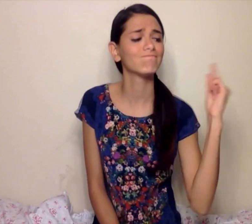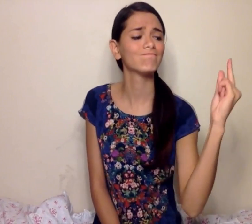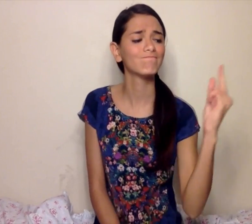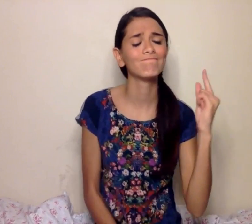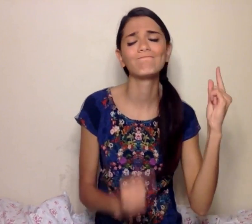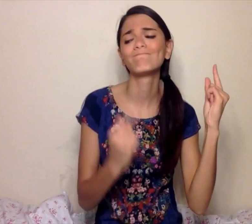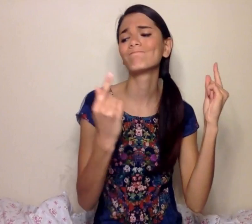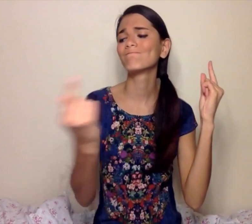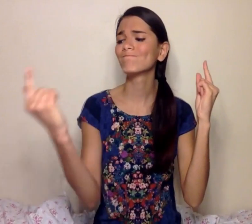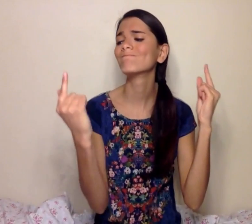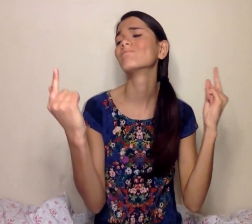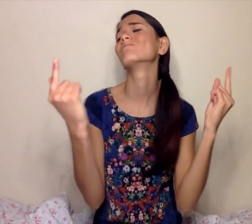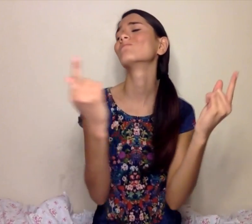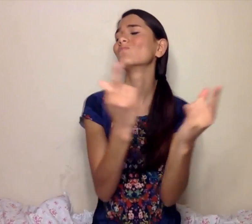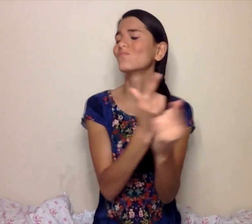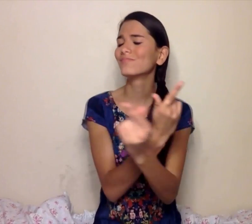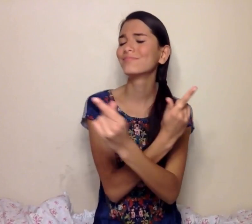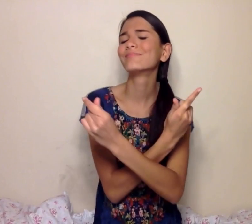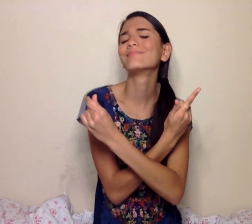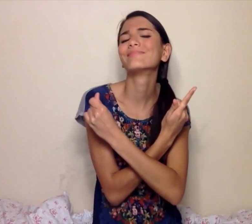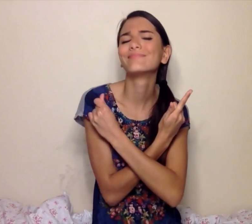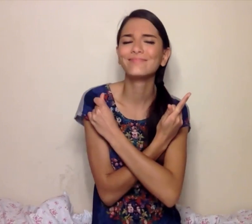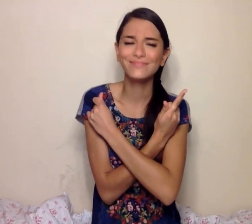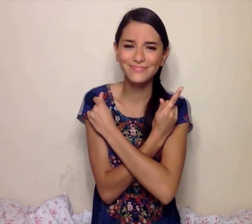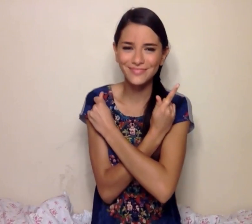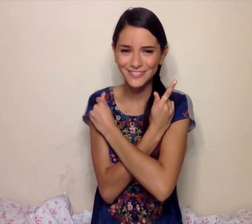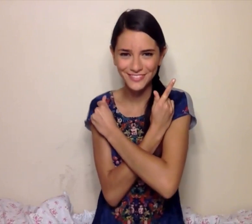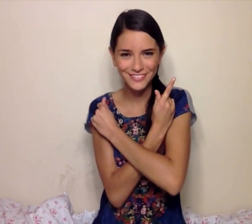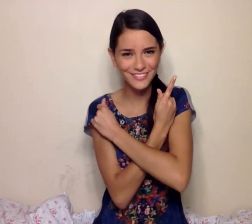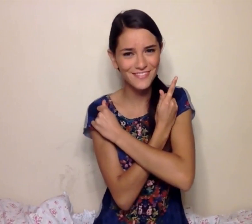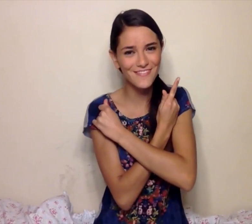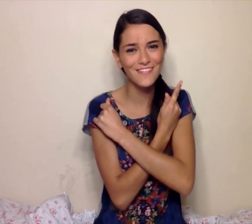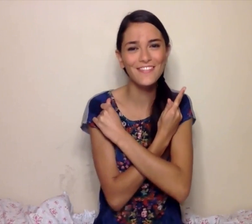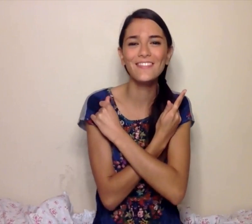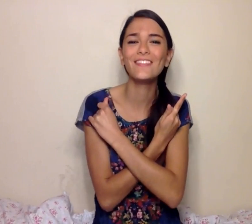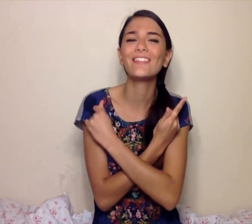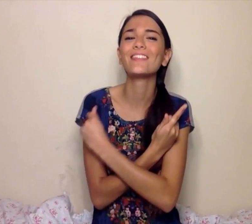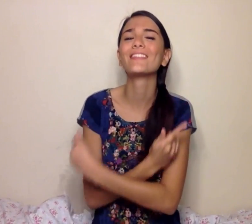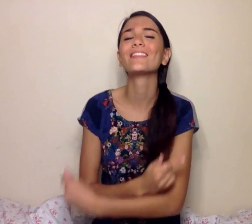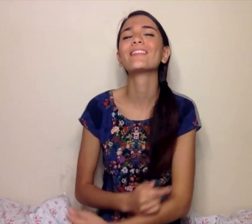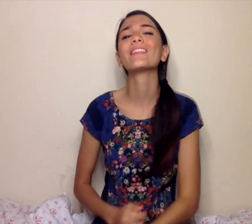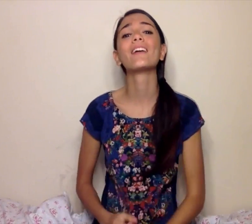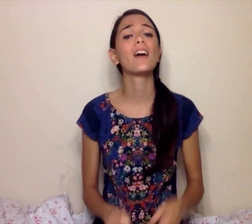Take me into your loving arms